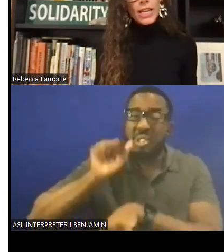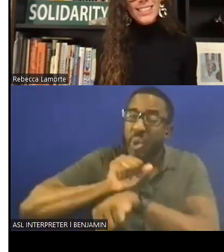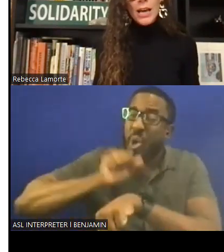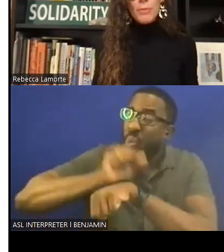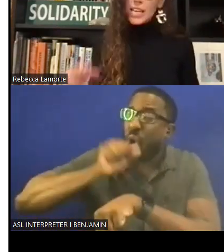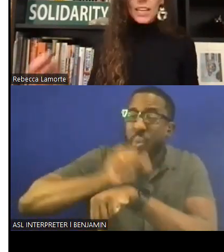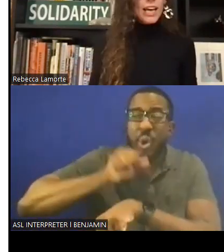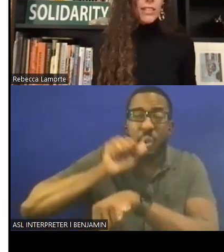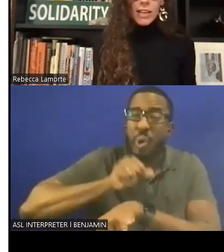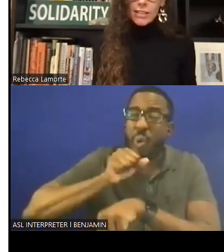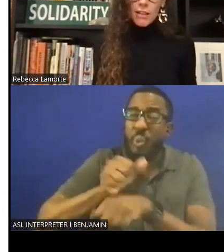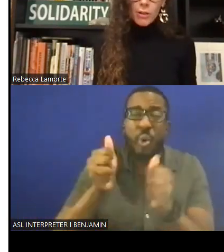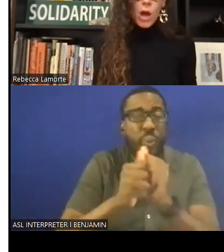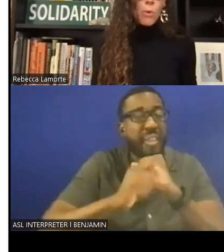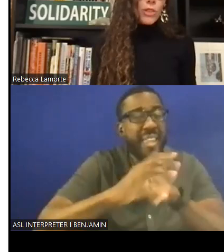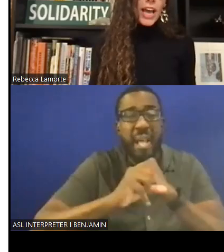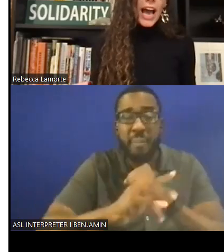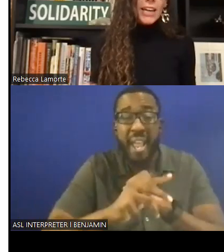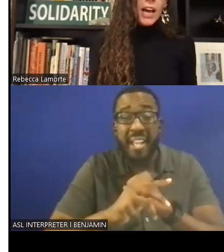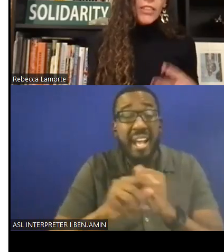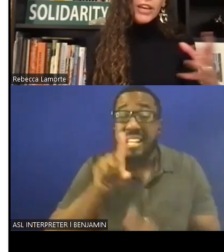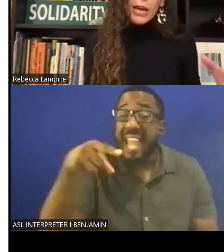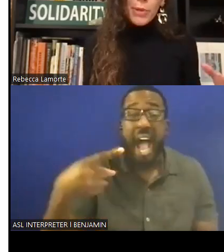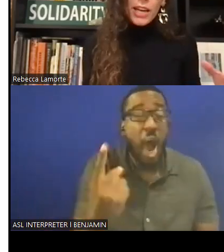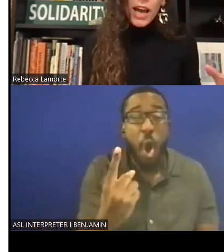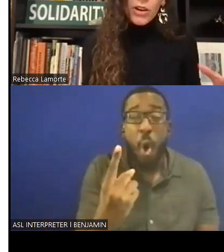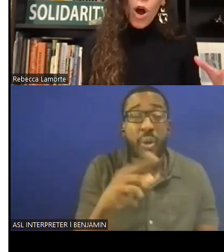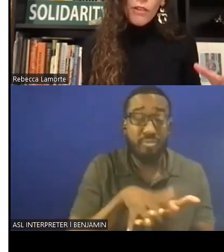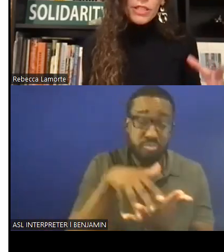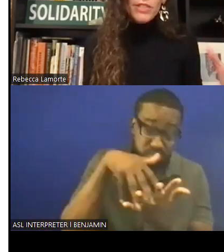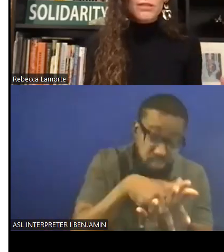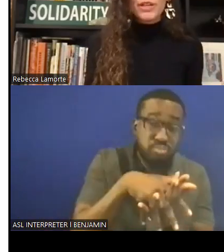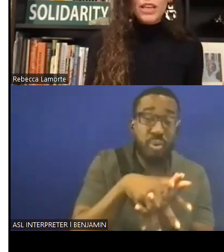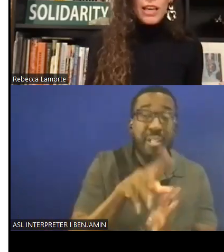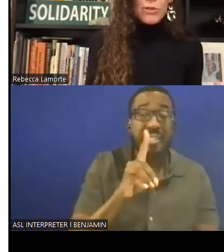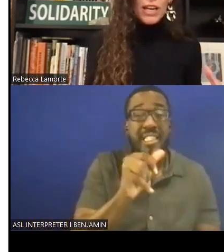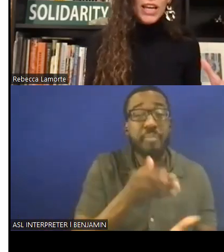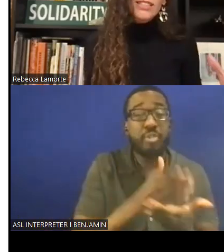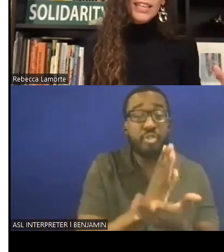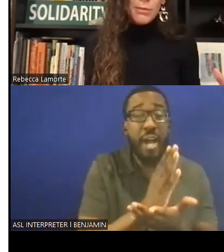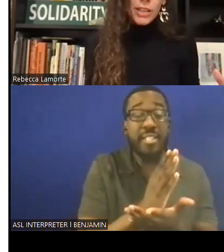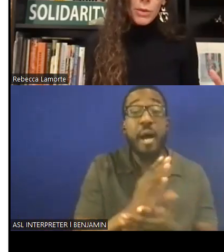but taking that to the next level. Where they had, the campaign had an Office of Disability Engagement and Accessibility